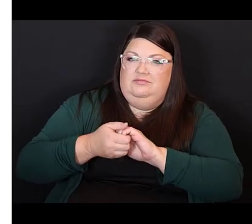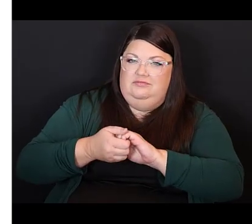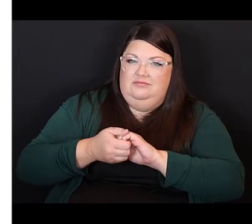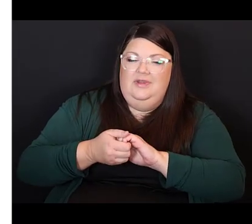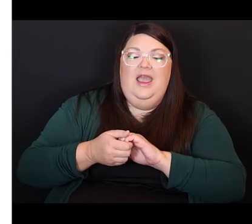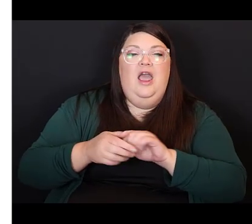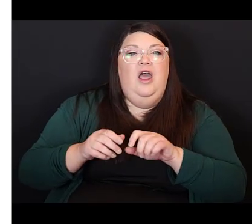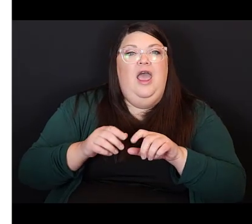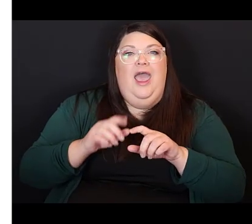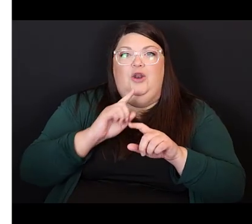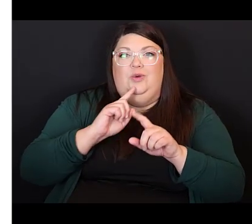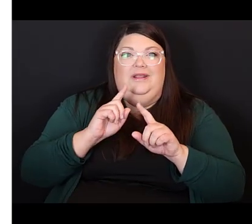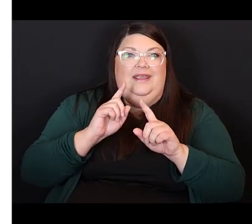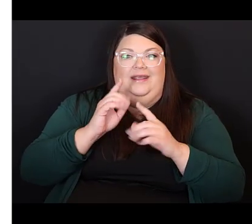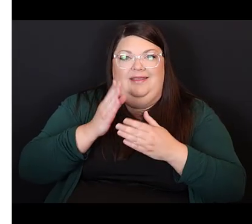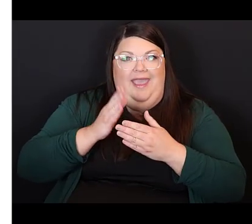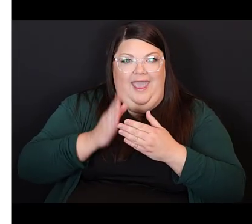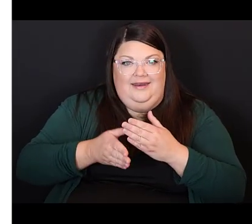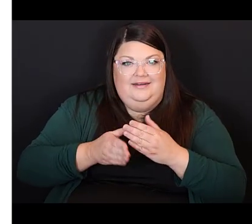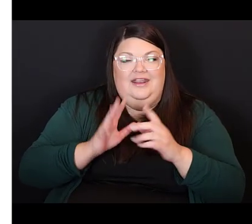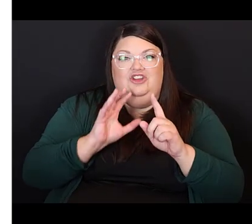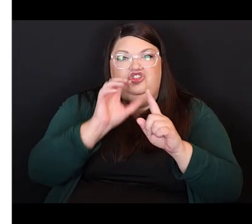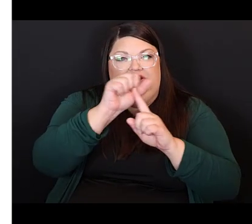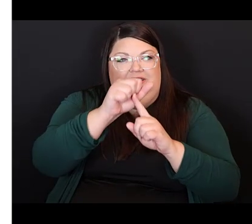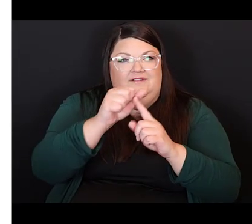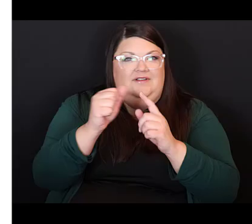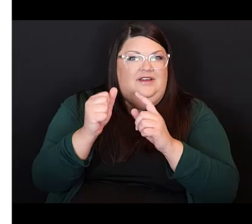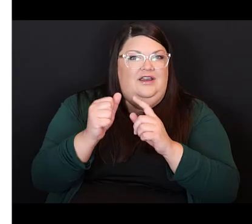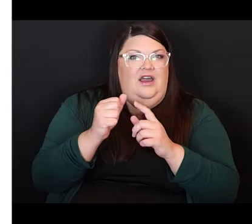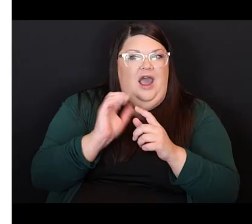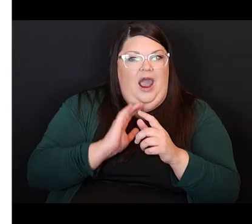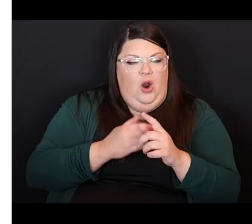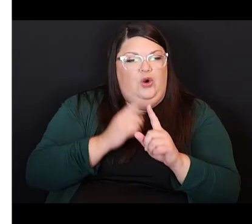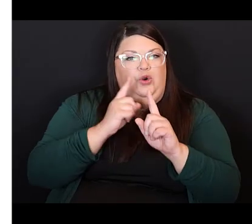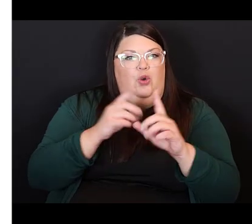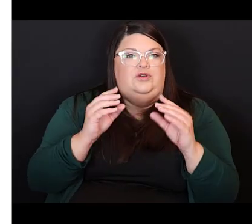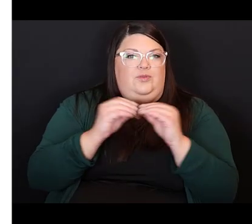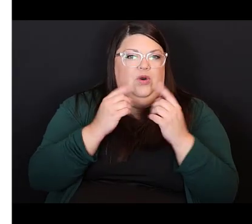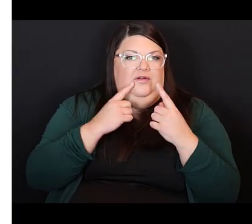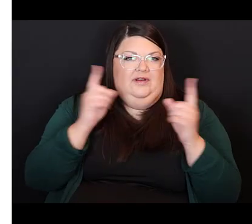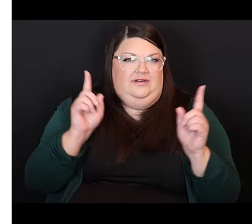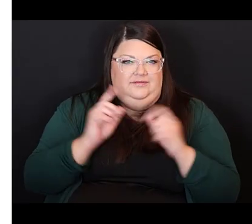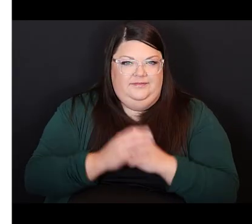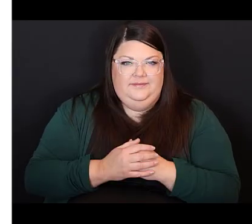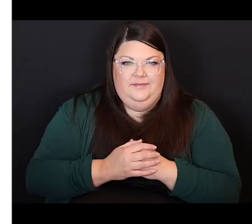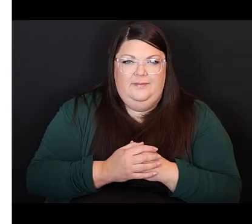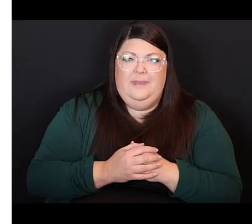and ultimately achieve our collective goals more effectively. Let us support each other